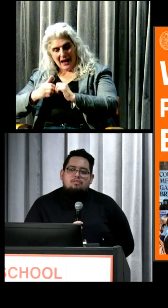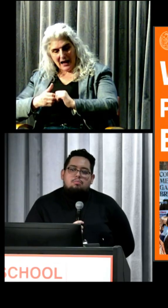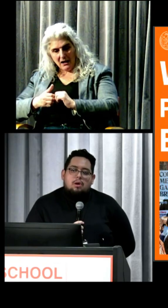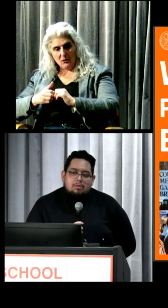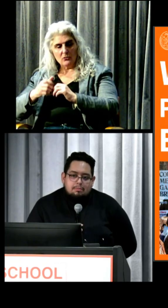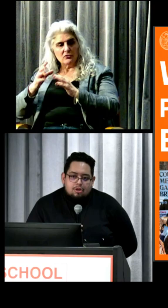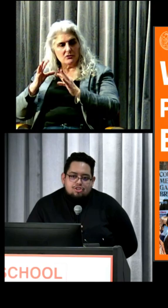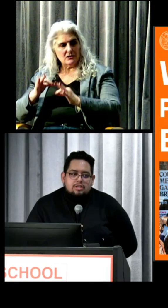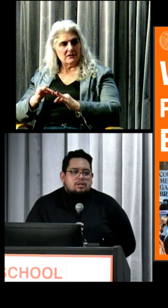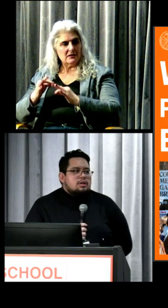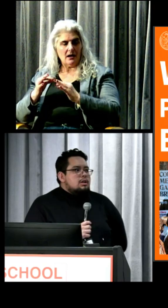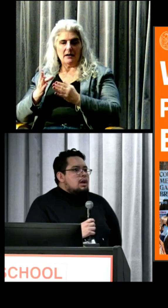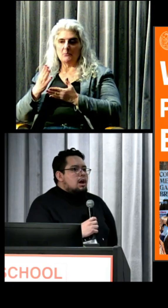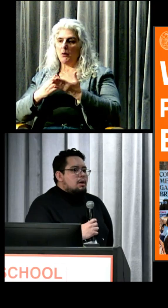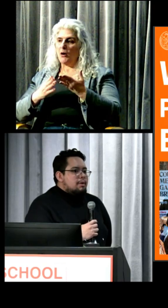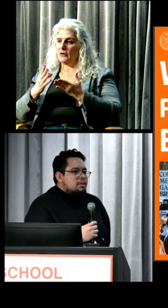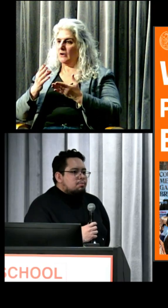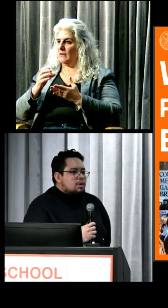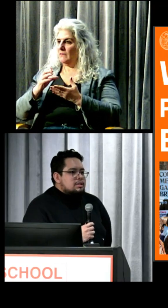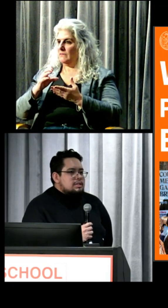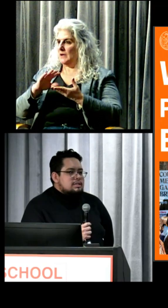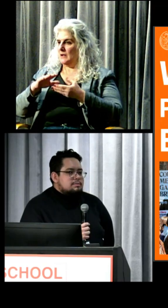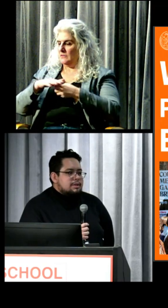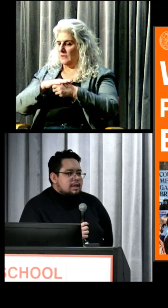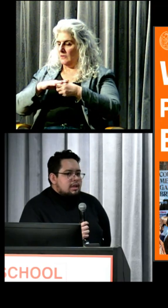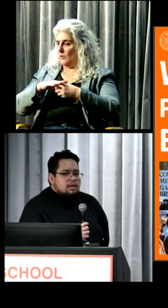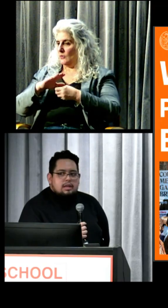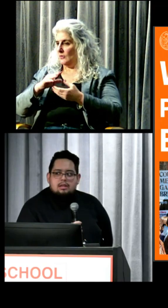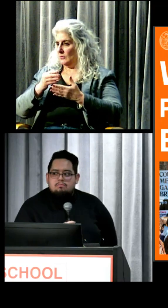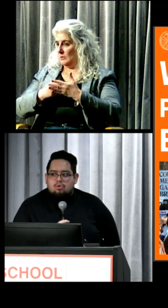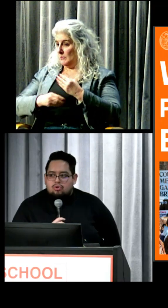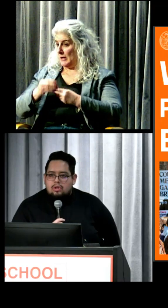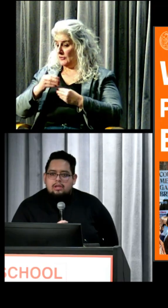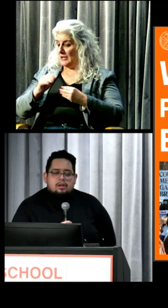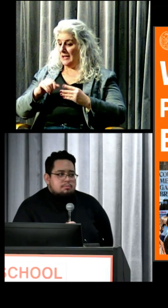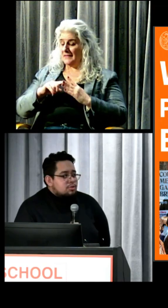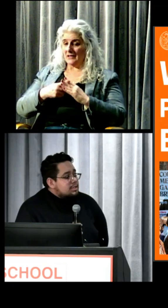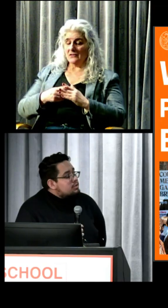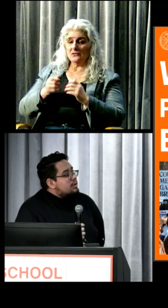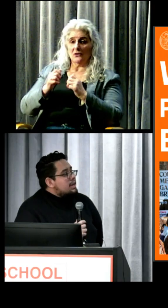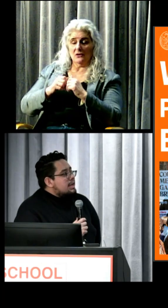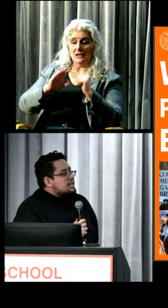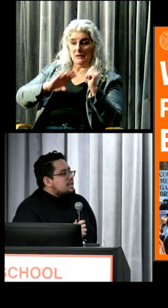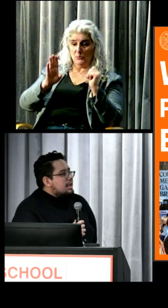they're really excited to give feedback if you run things nicely. And they are honest. They are 100%.